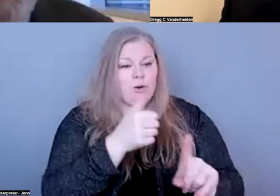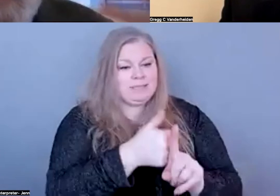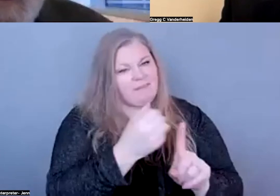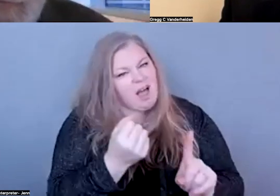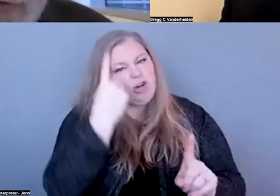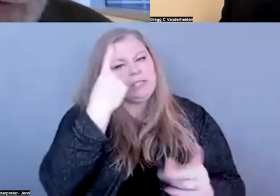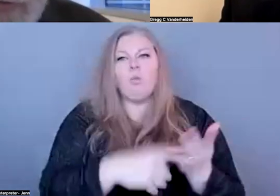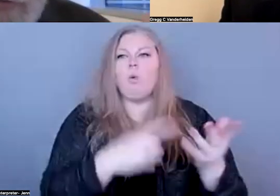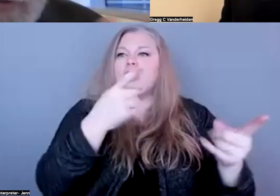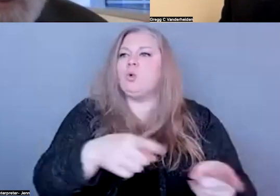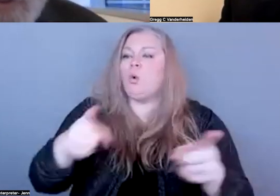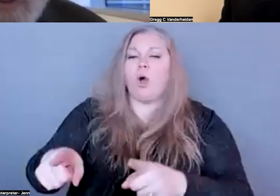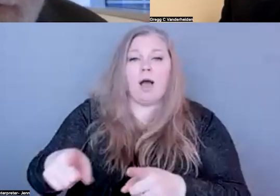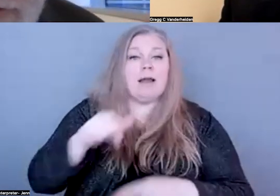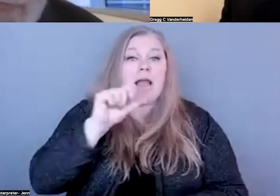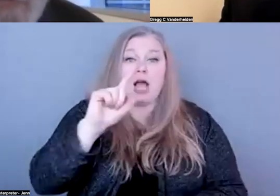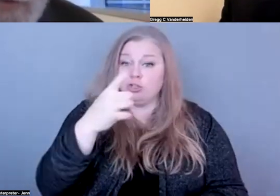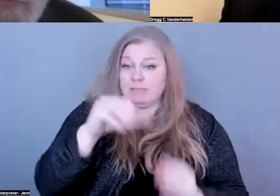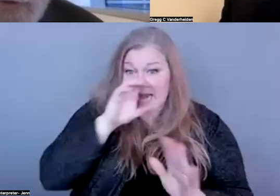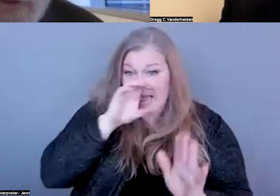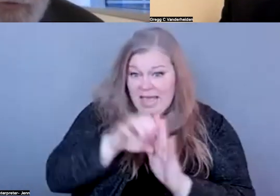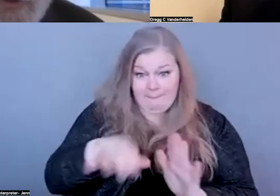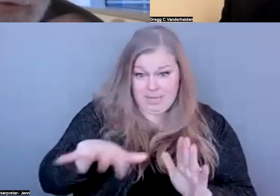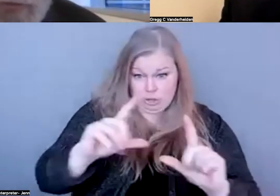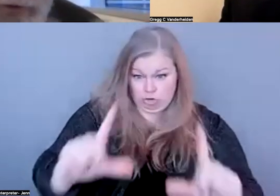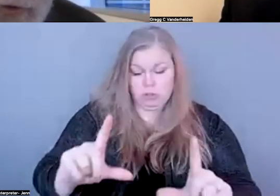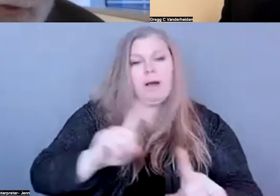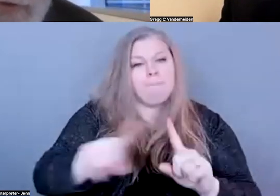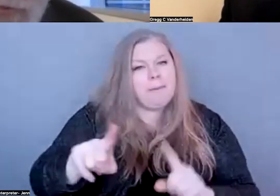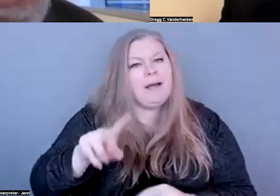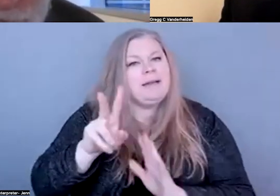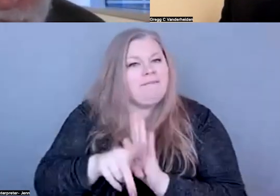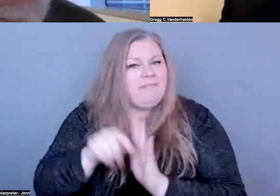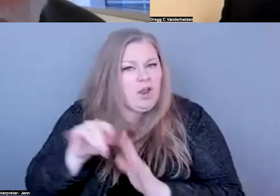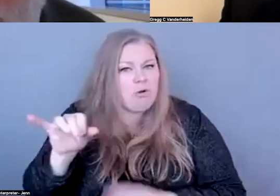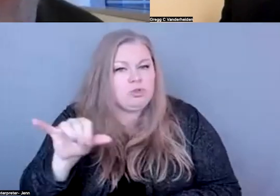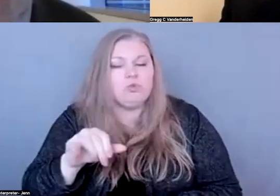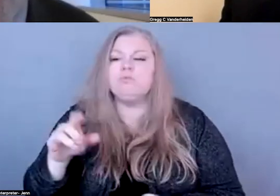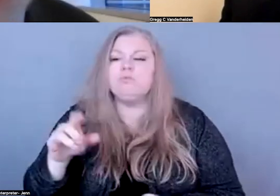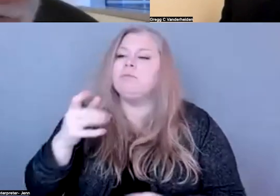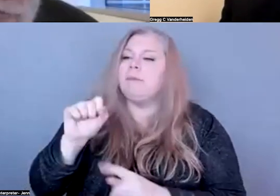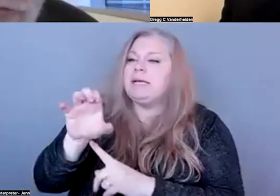just in a fixed image, but in a video image of seeing where things are happening. The question